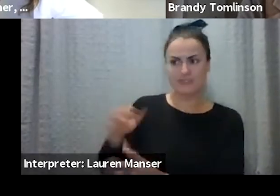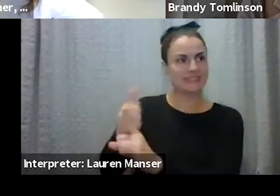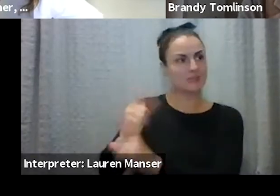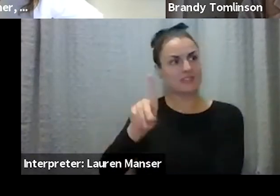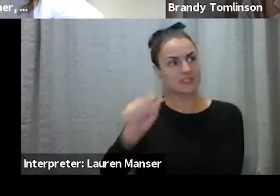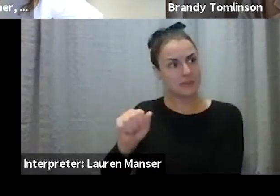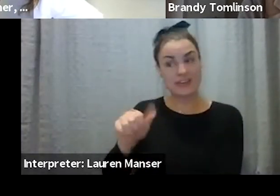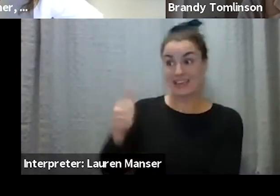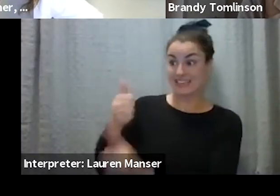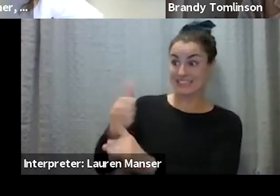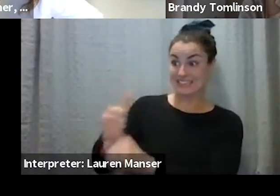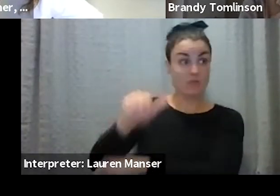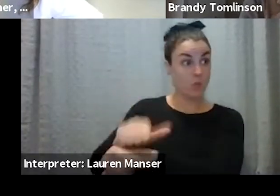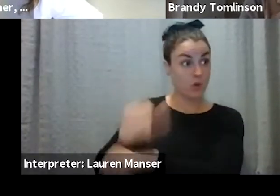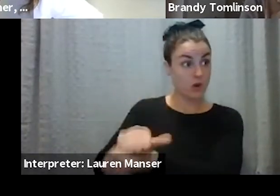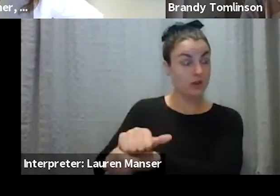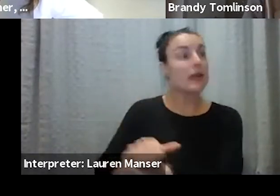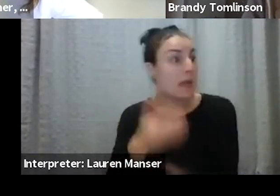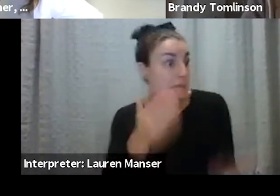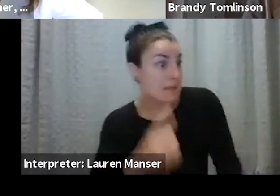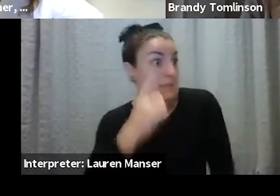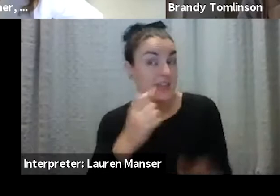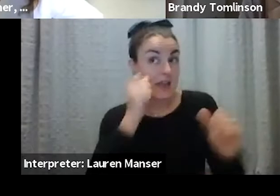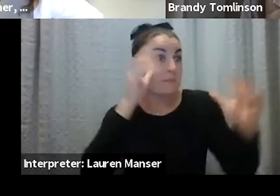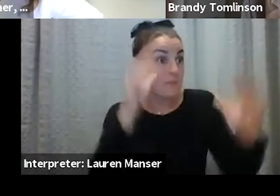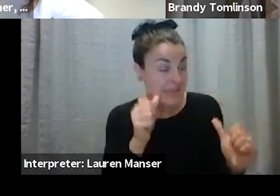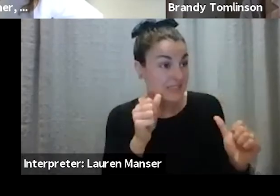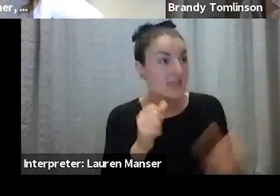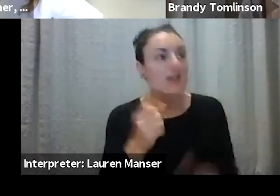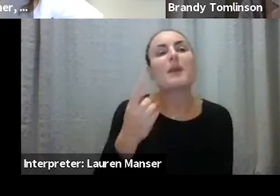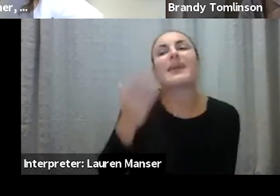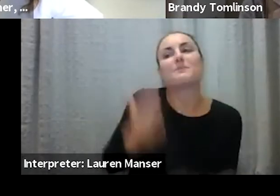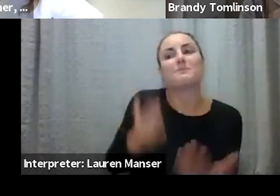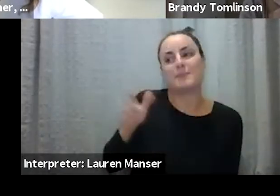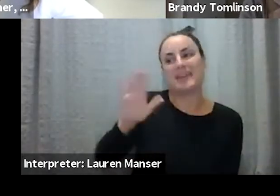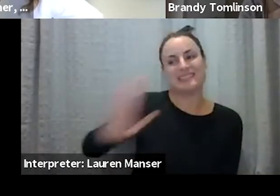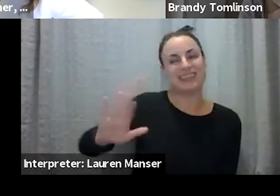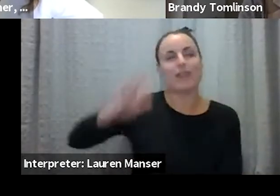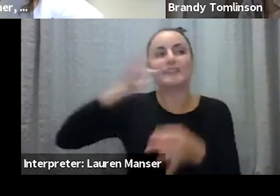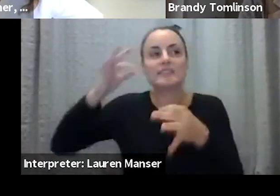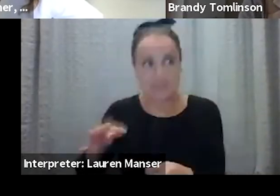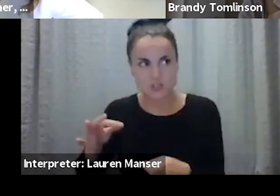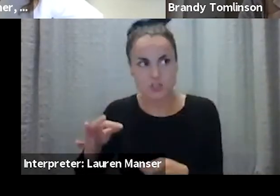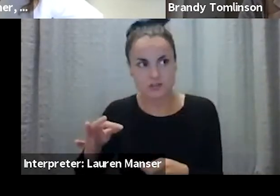feel that they don't have a choice but to be self-employed, because there are just not enough employers that are accommodating their needs.